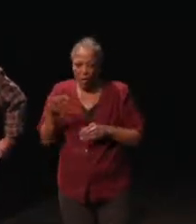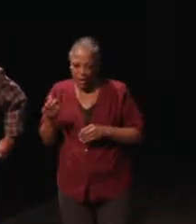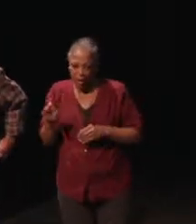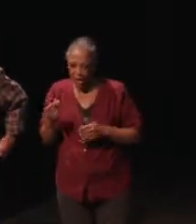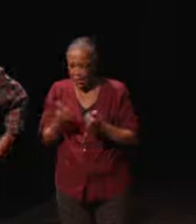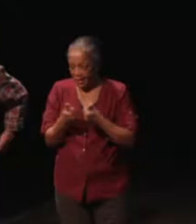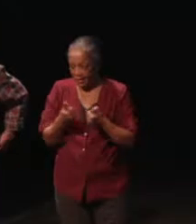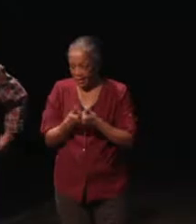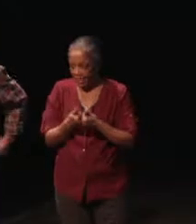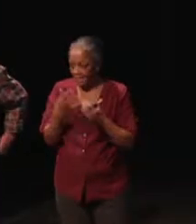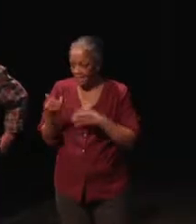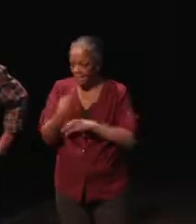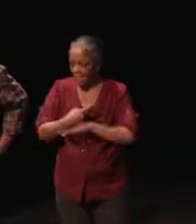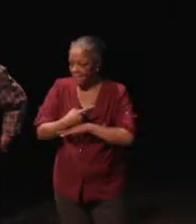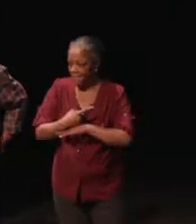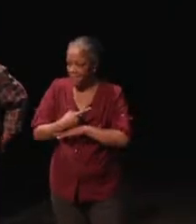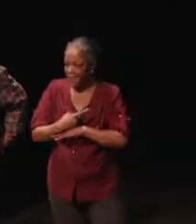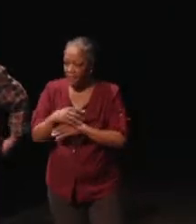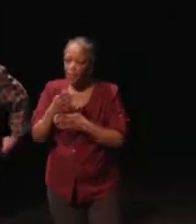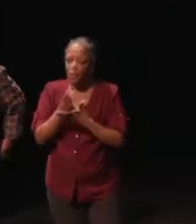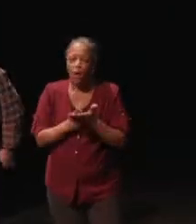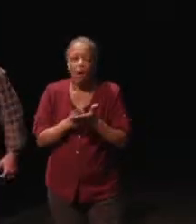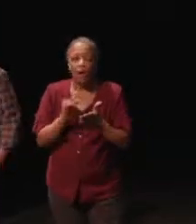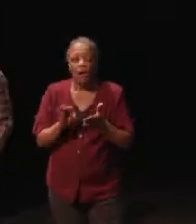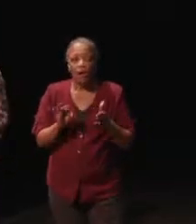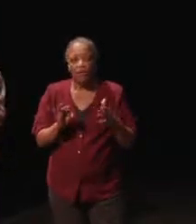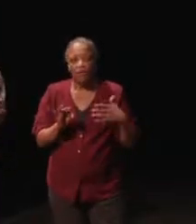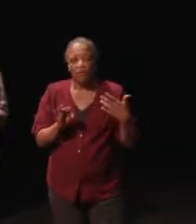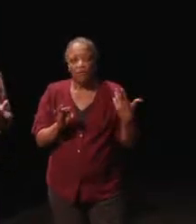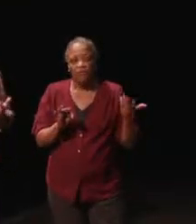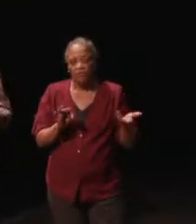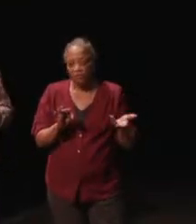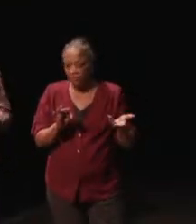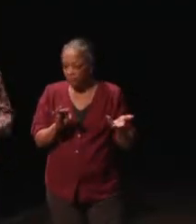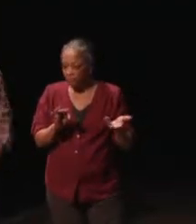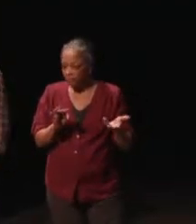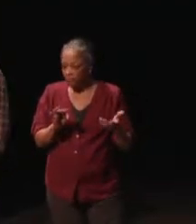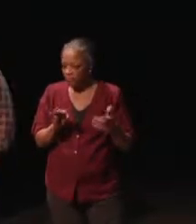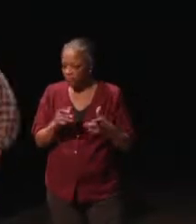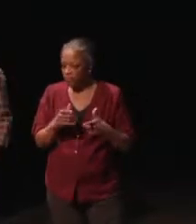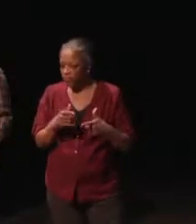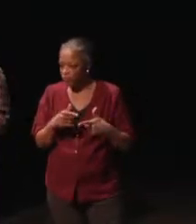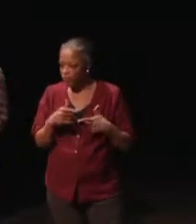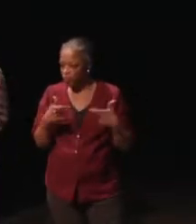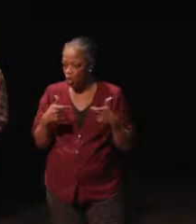about today really is part of, I think, a larger wave, hopefully.